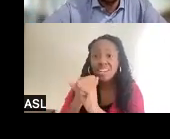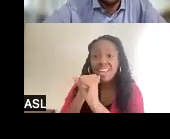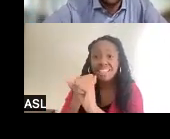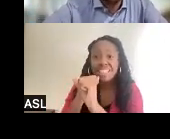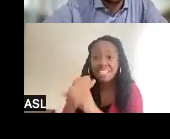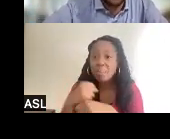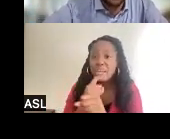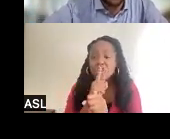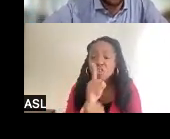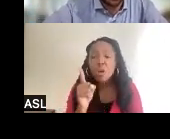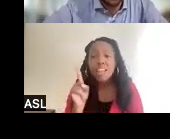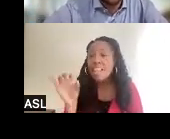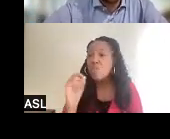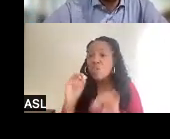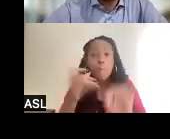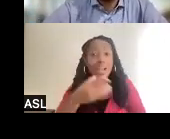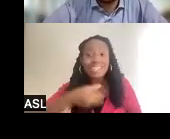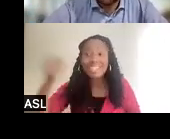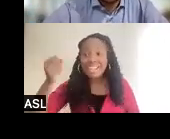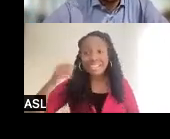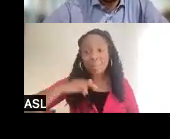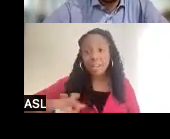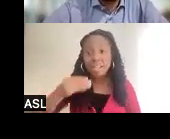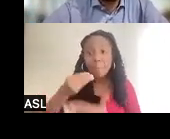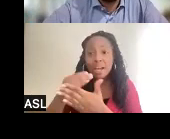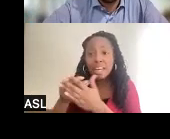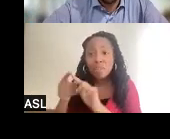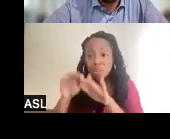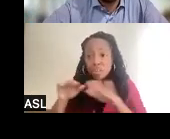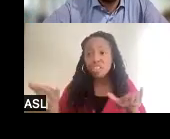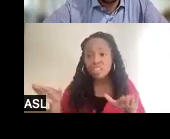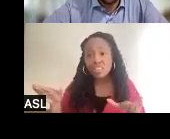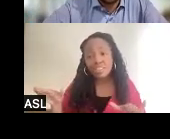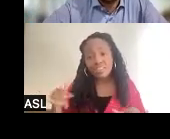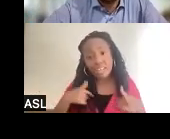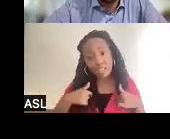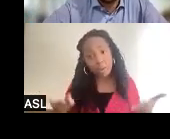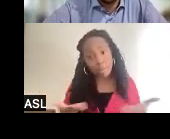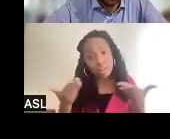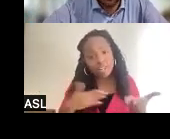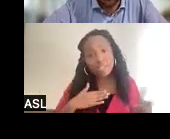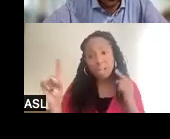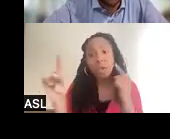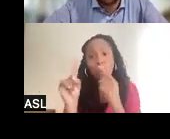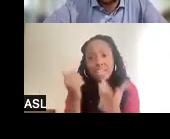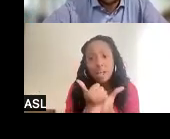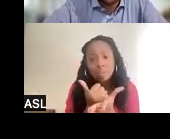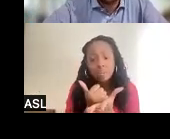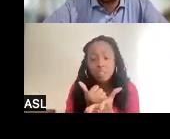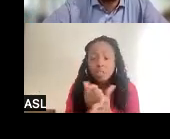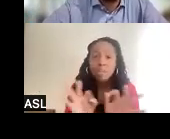and make it safe right that's my goal right and we want to start now so we can get it done and